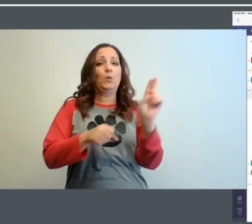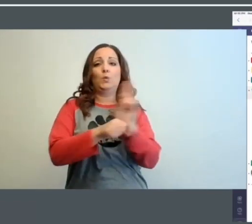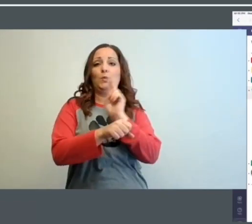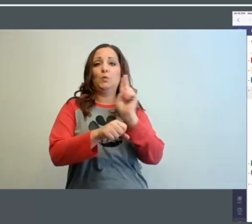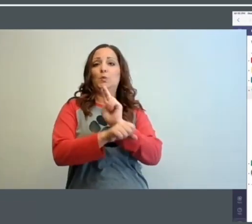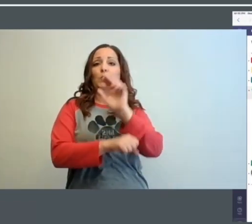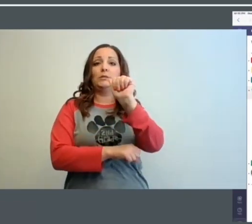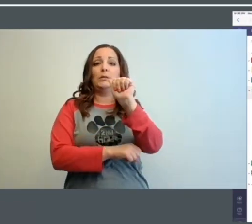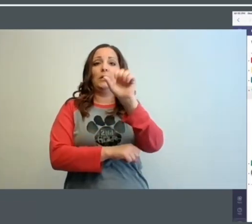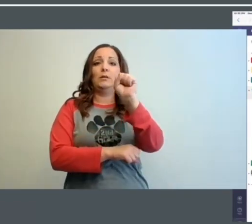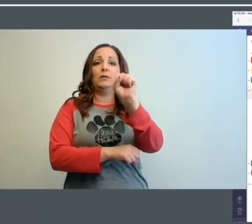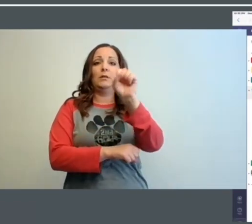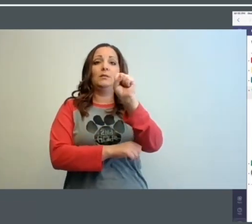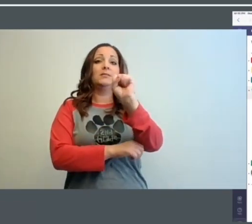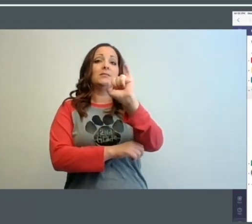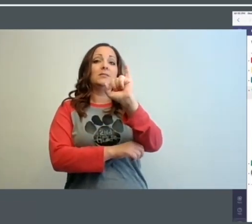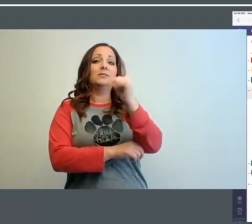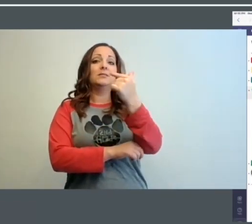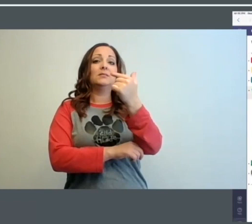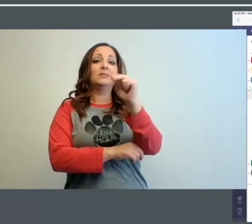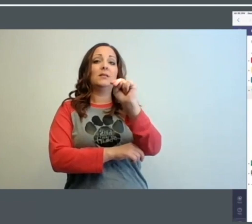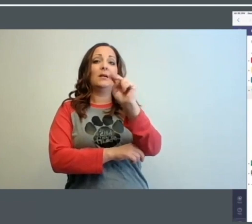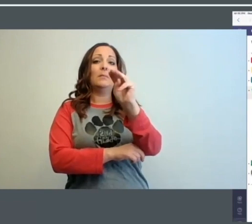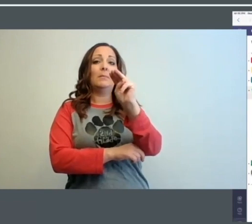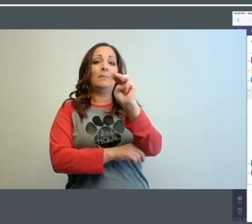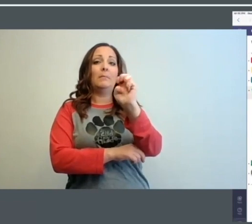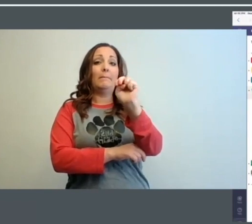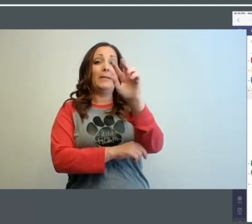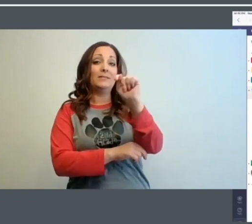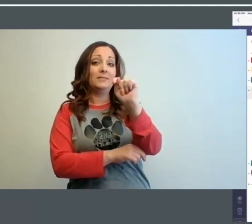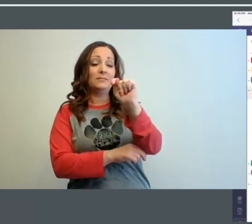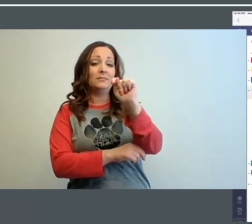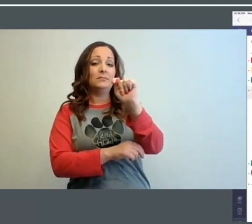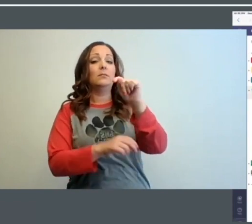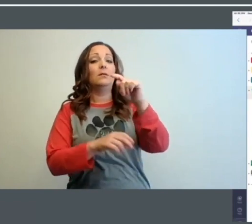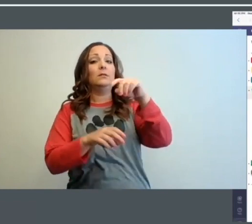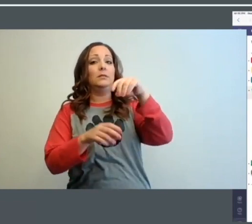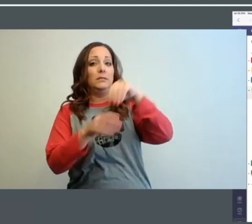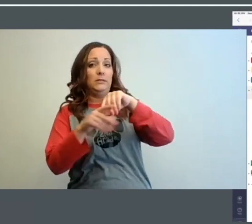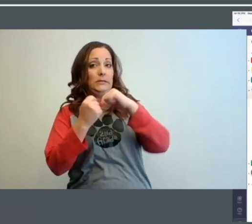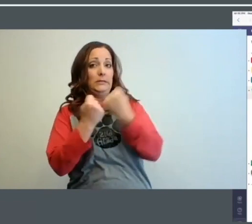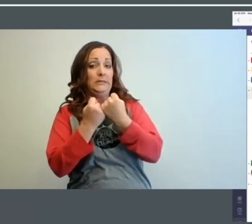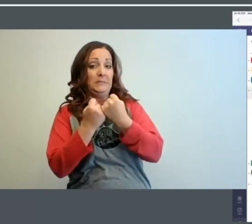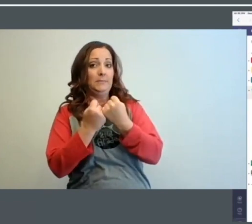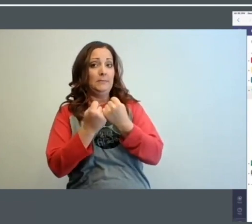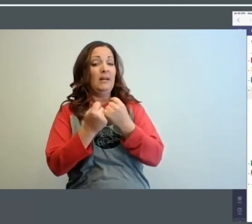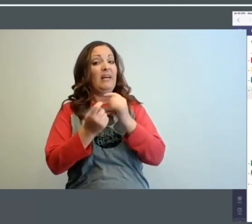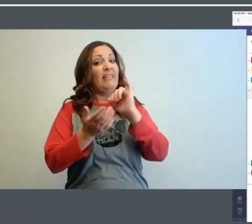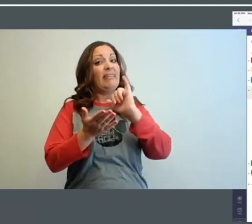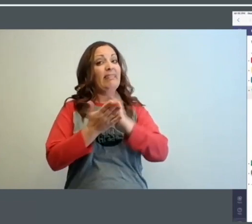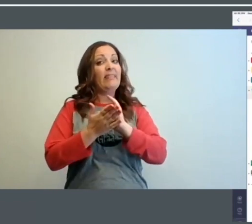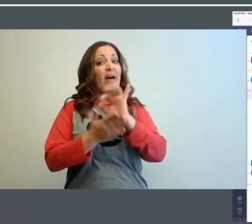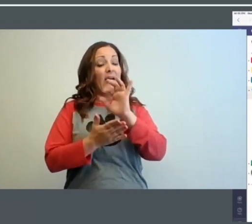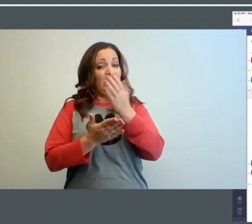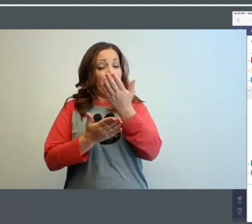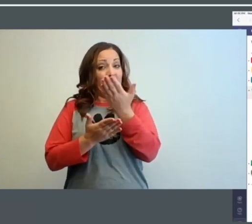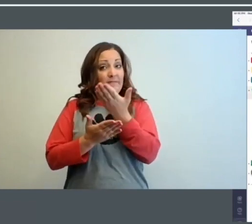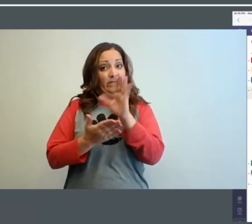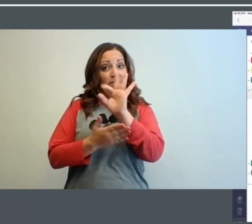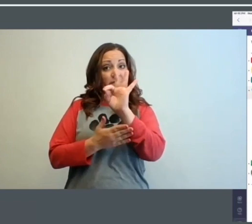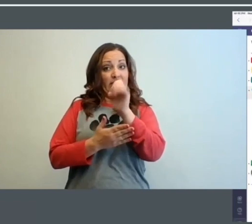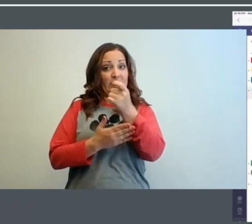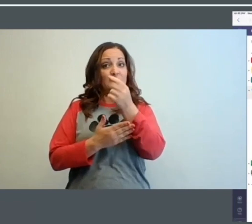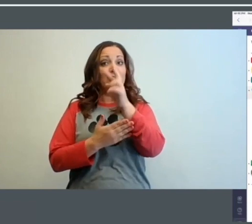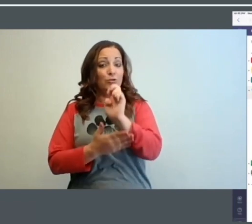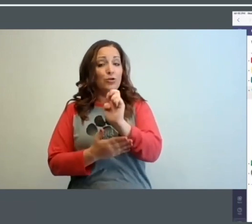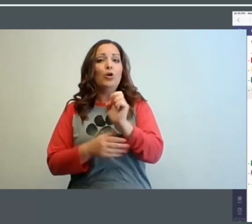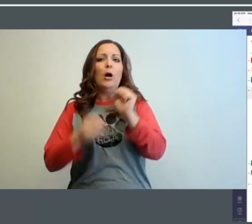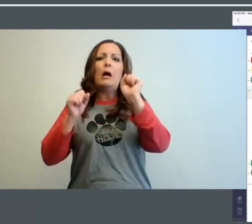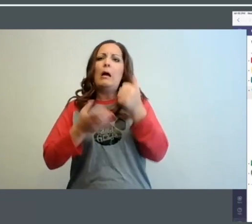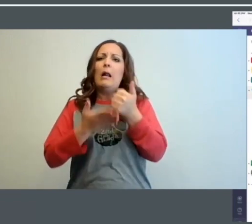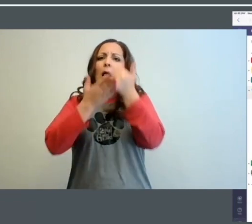I previously mentioned that our team did not use the Assignments feature in Teams.